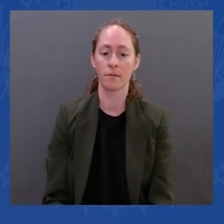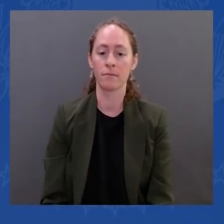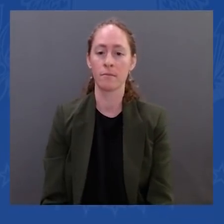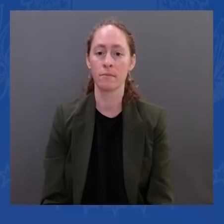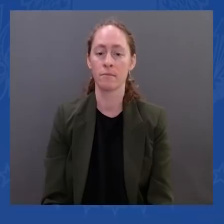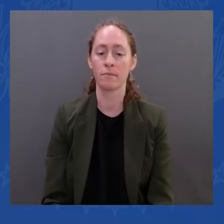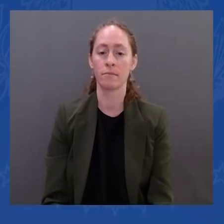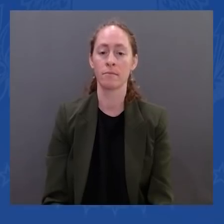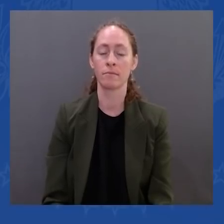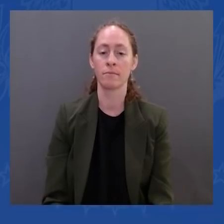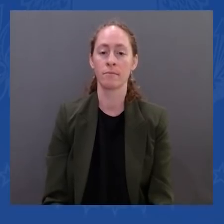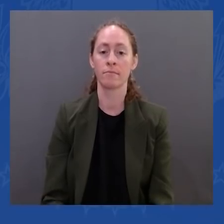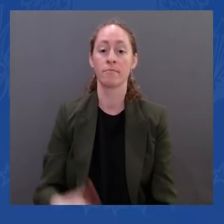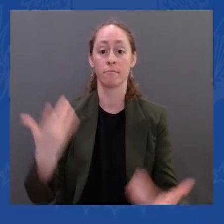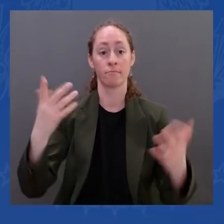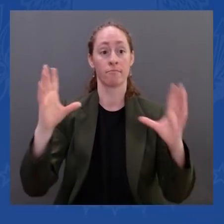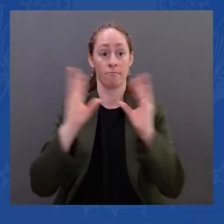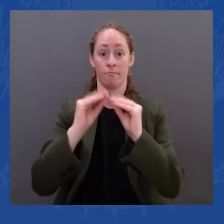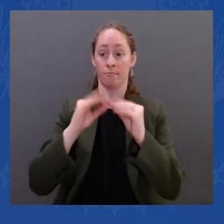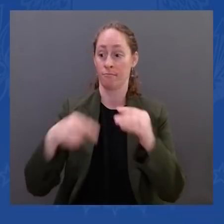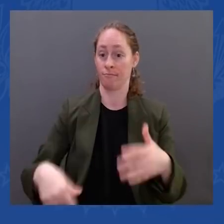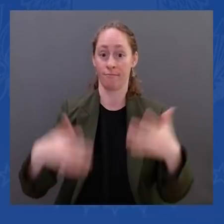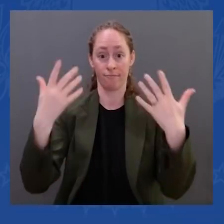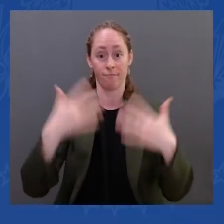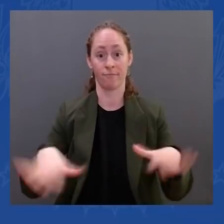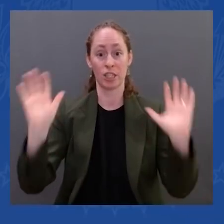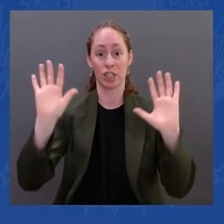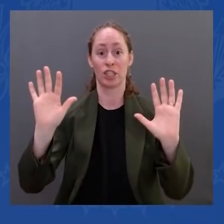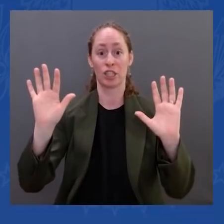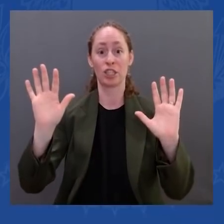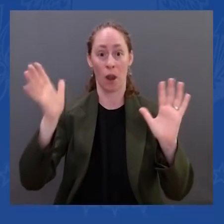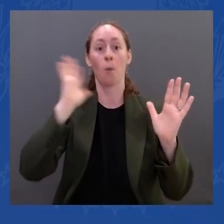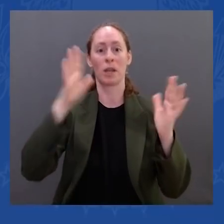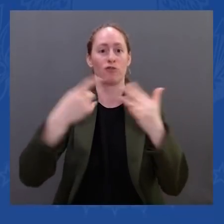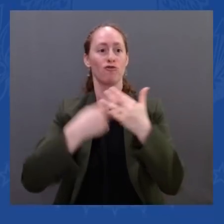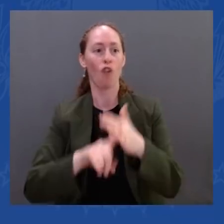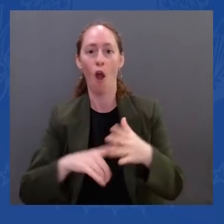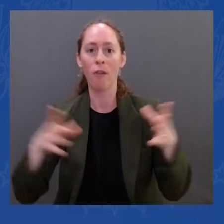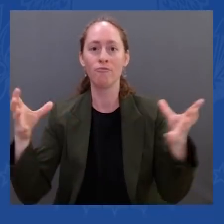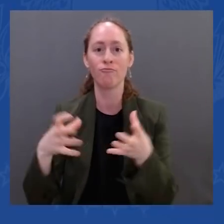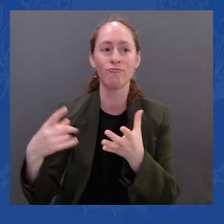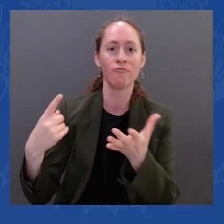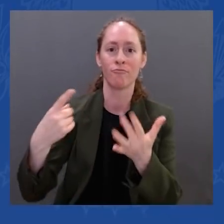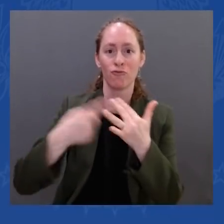That's the plan. Such ceremony is slated to take place.